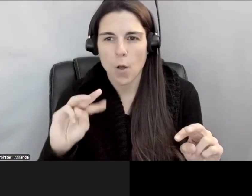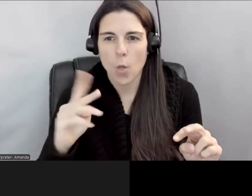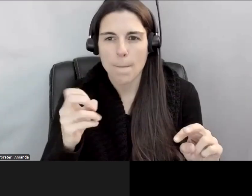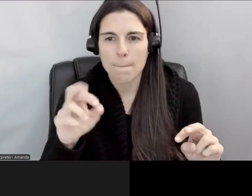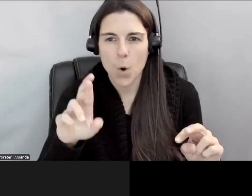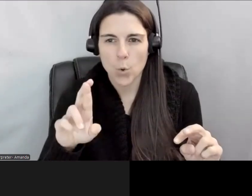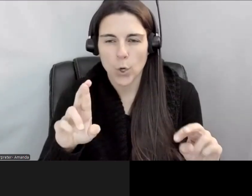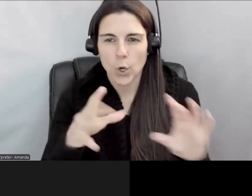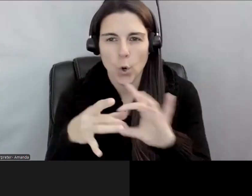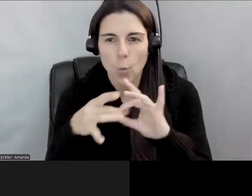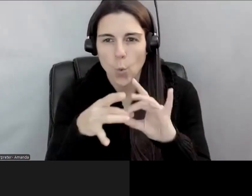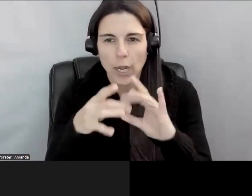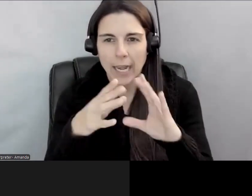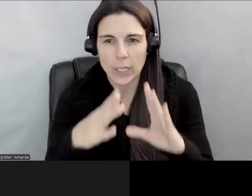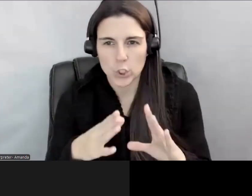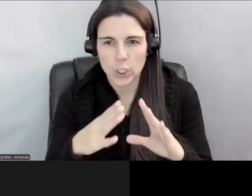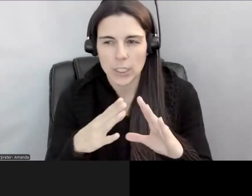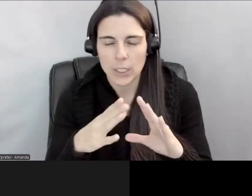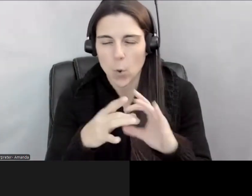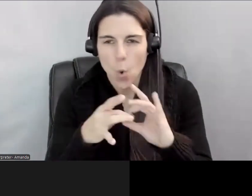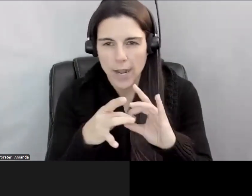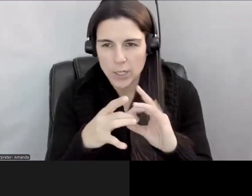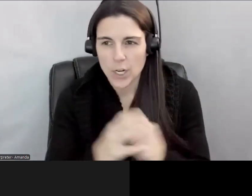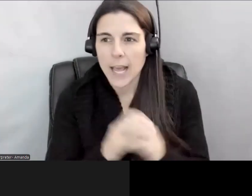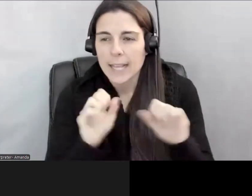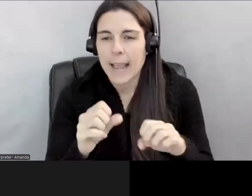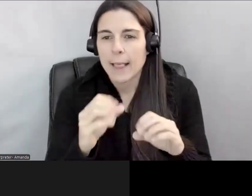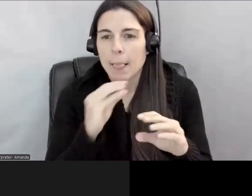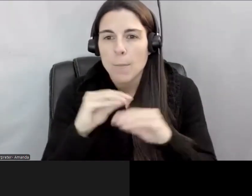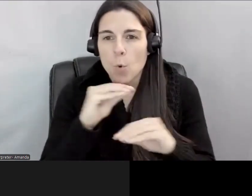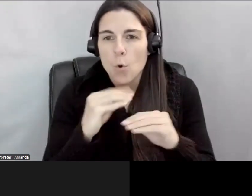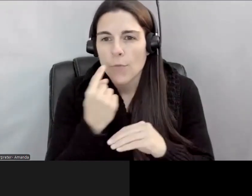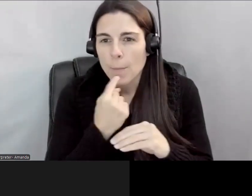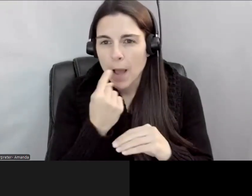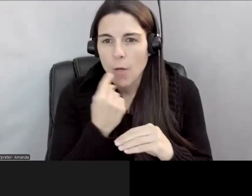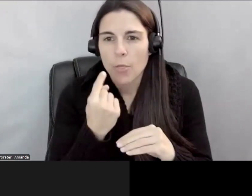you know, move their mouth in different ways to make the different sounds